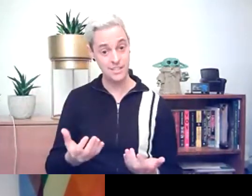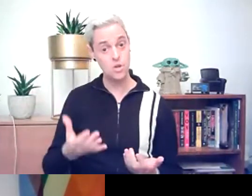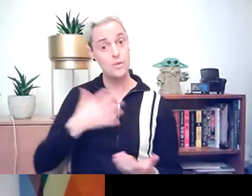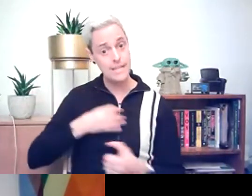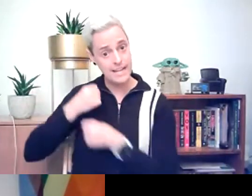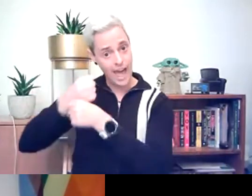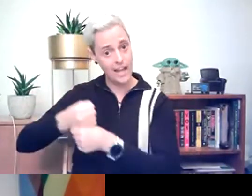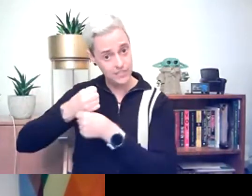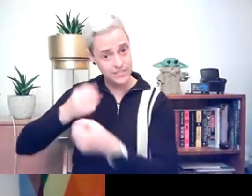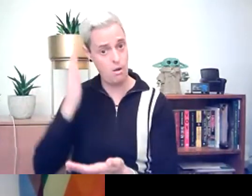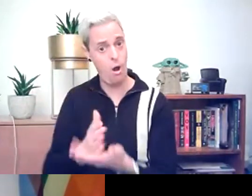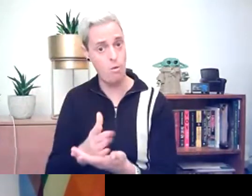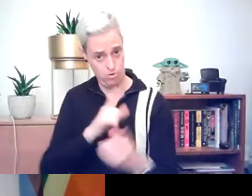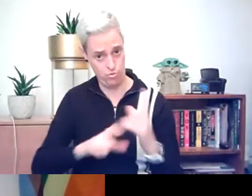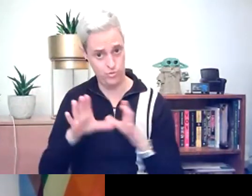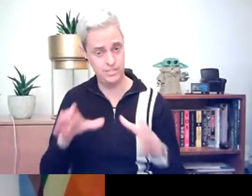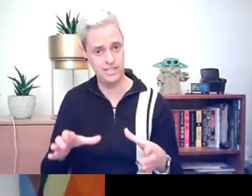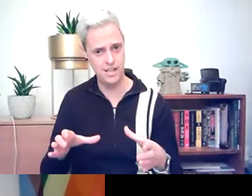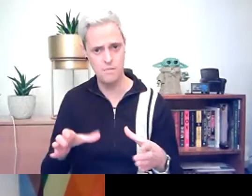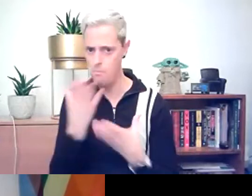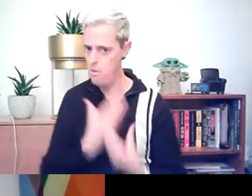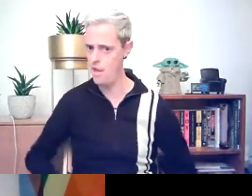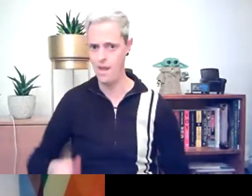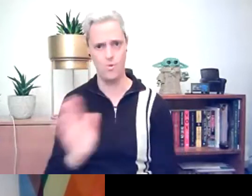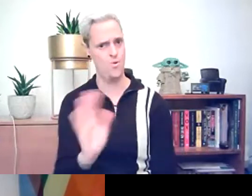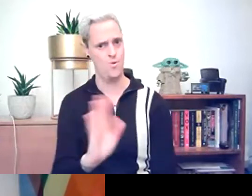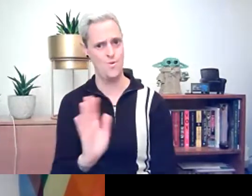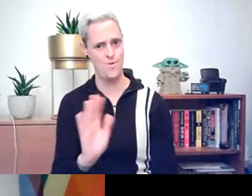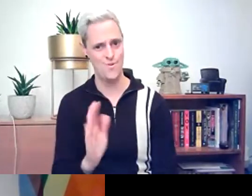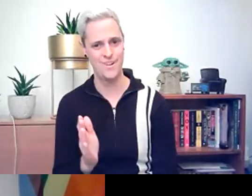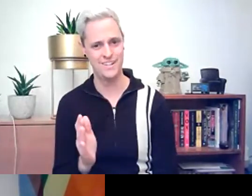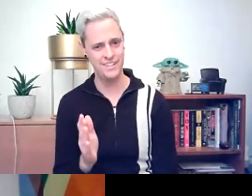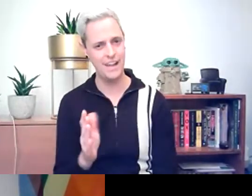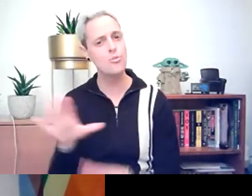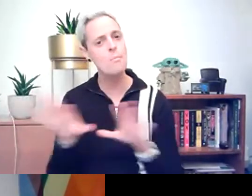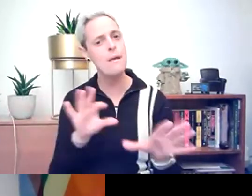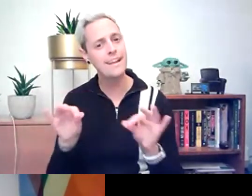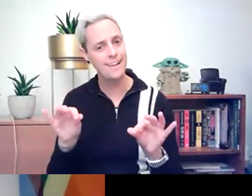our battles as we were talking about burnout earlier. So, if we're going to engage with